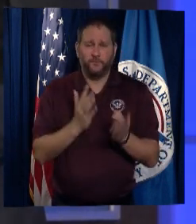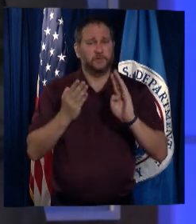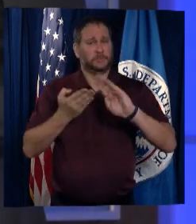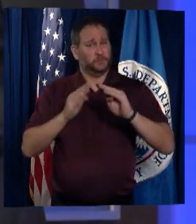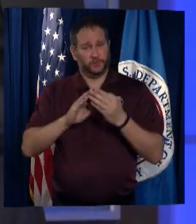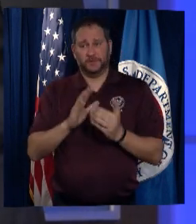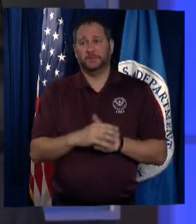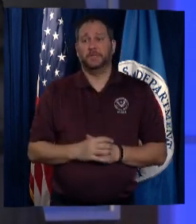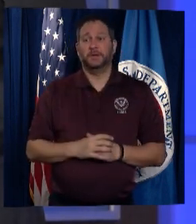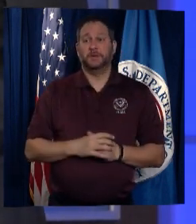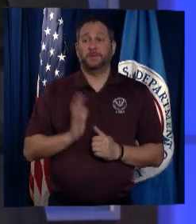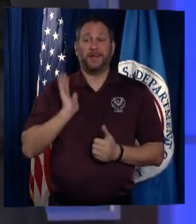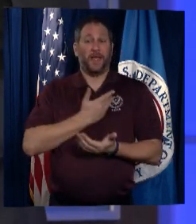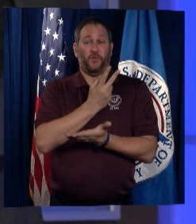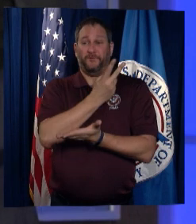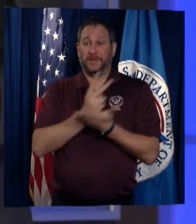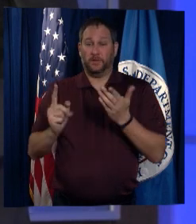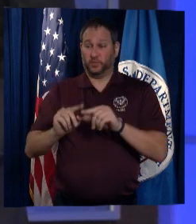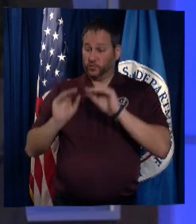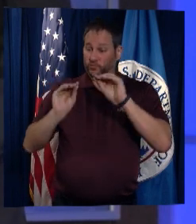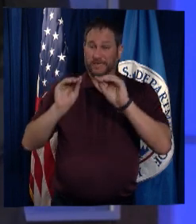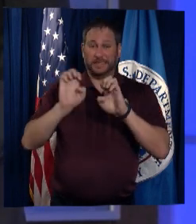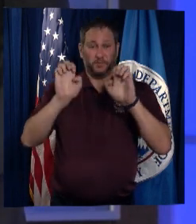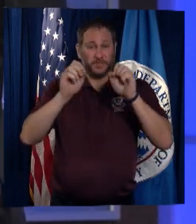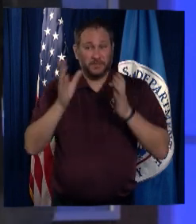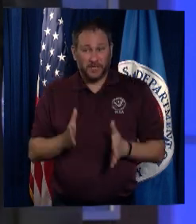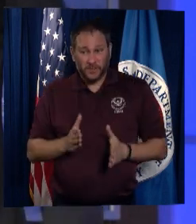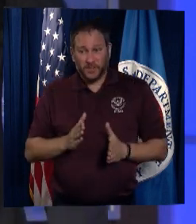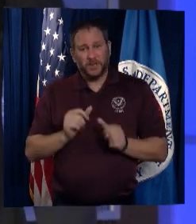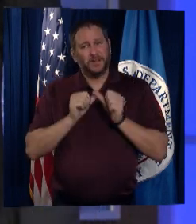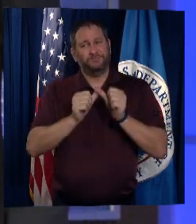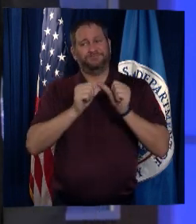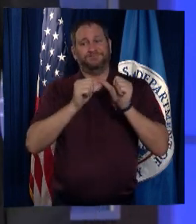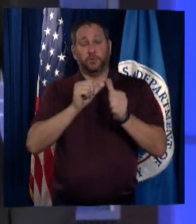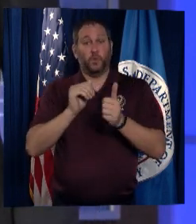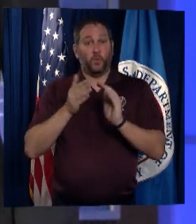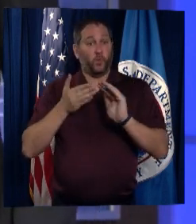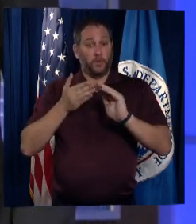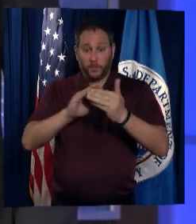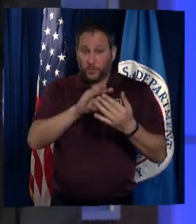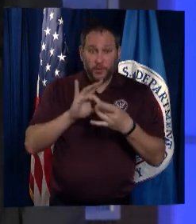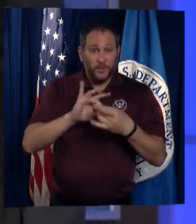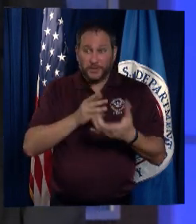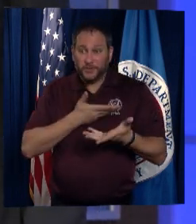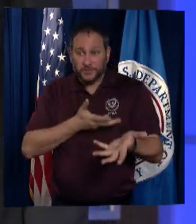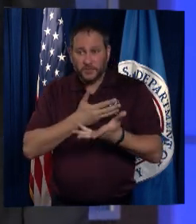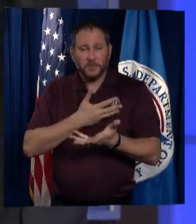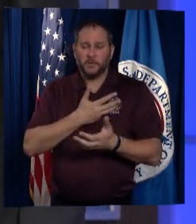after a disaster. Emergency managers who have been battle tested or live in very